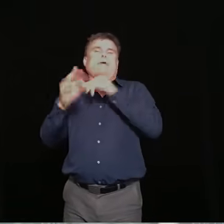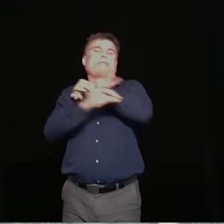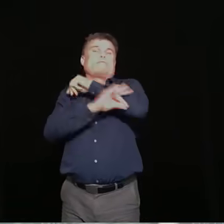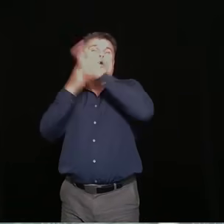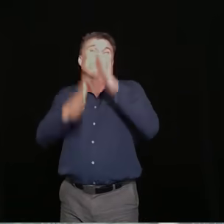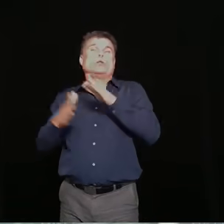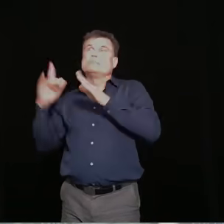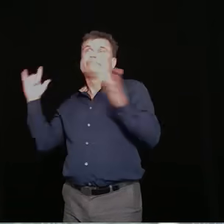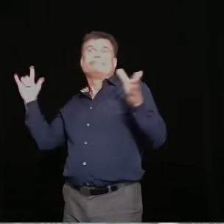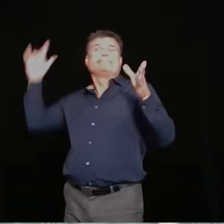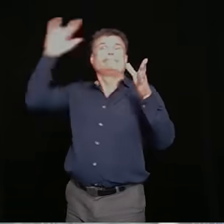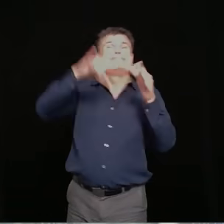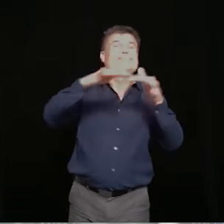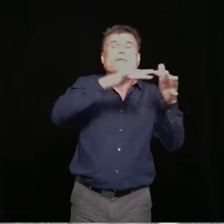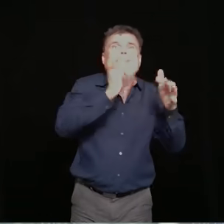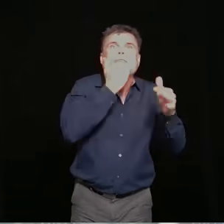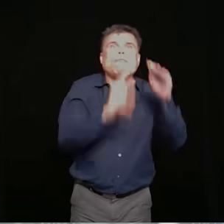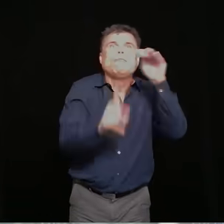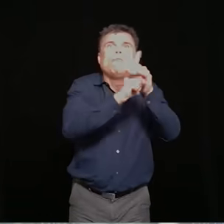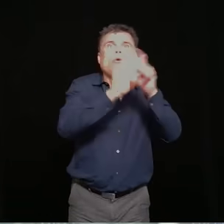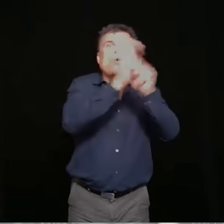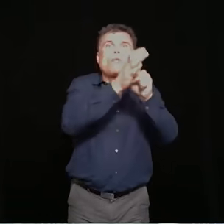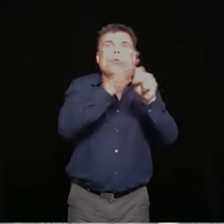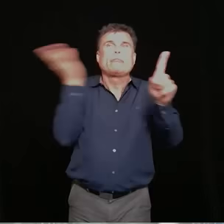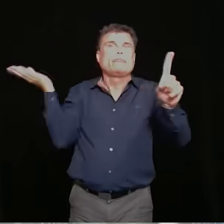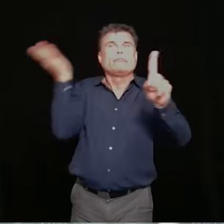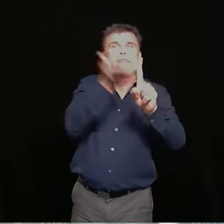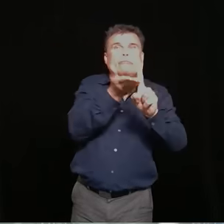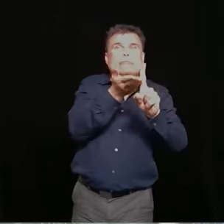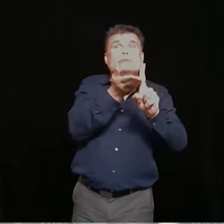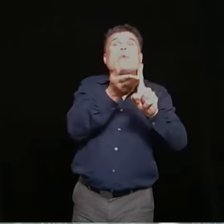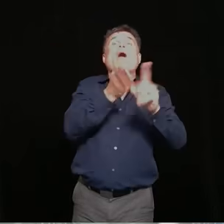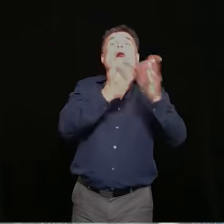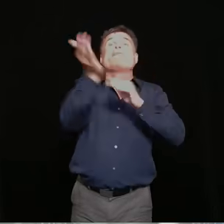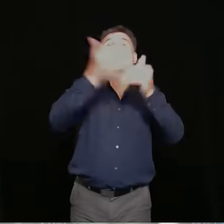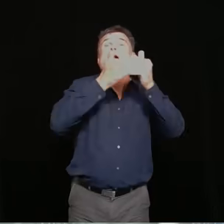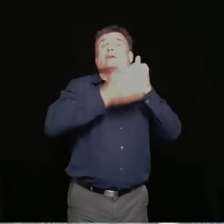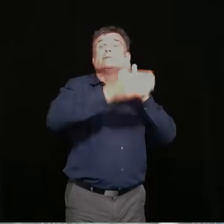put in place and they are all designed to allow enough to happen in our